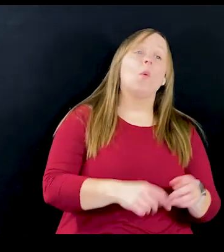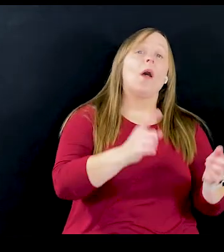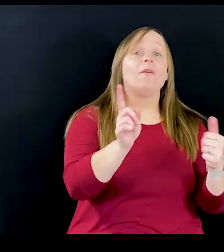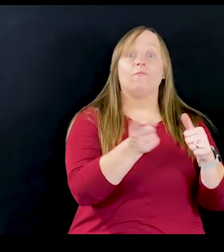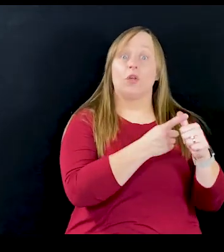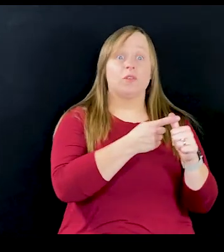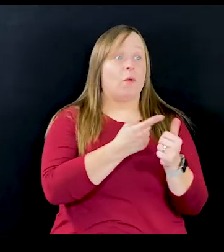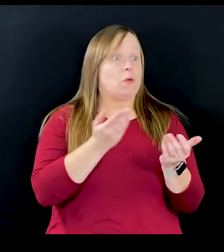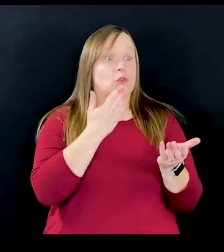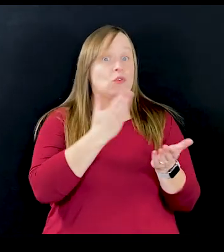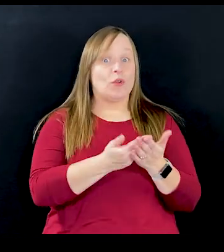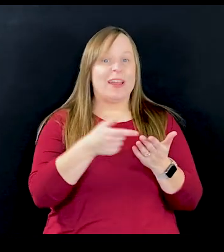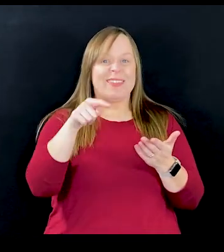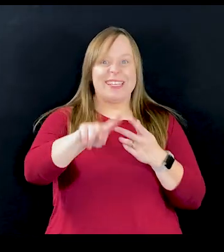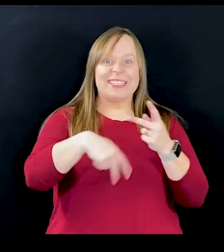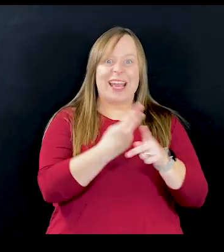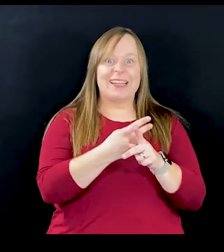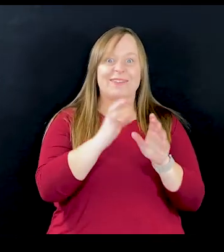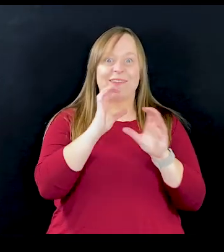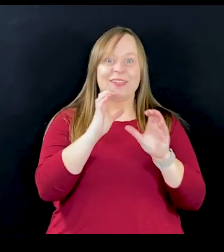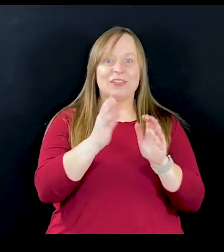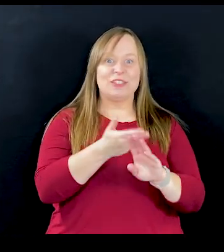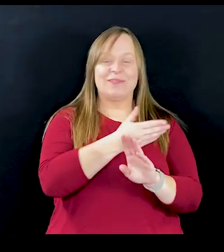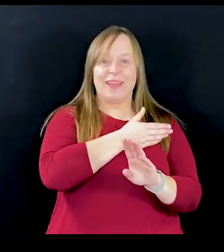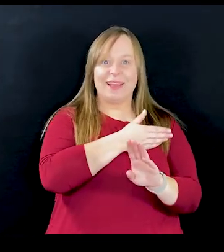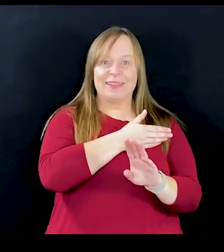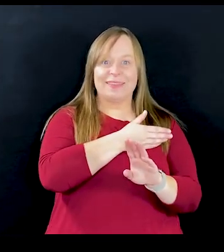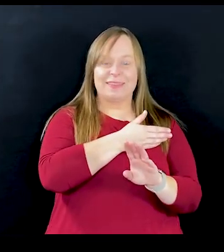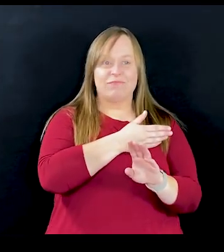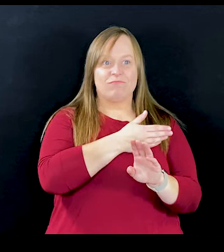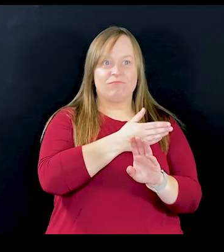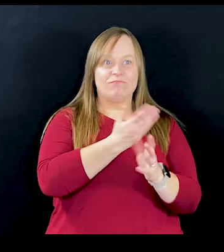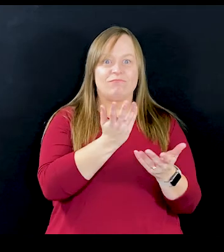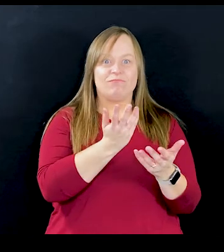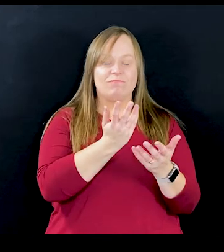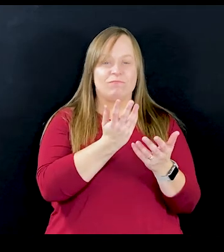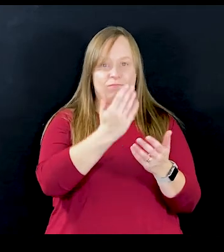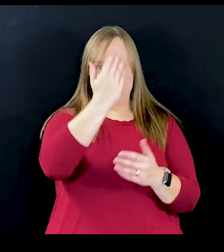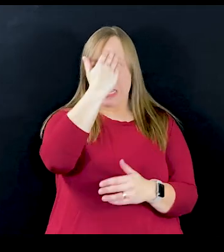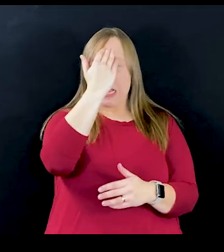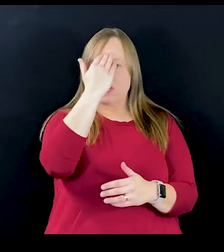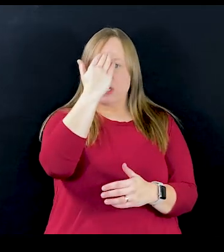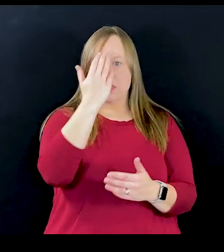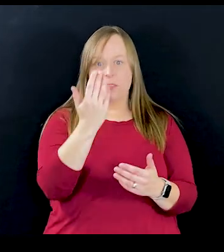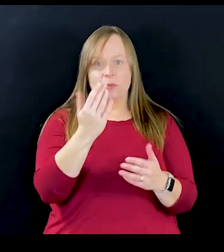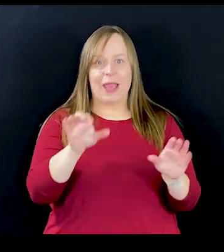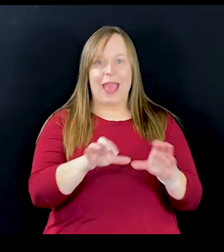it's really good to have these conversations in advance, right? So that you are really very conscious of what action